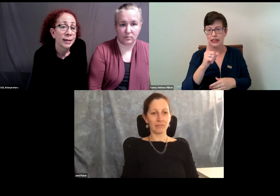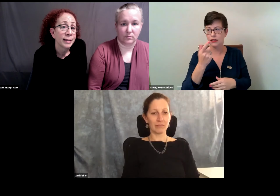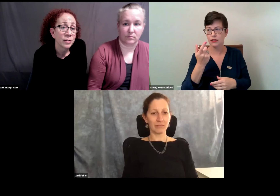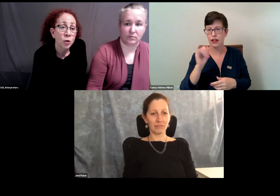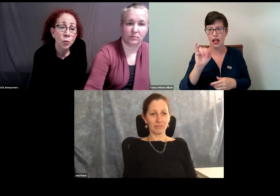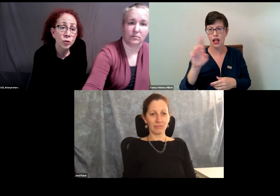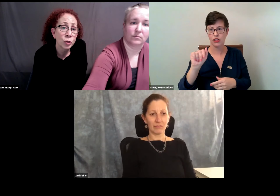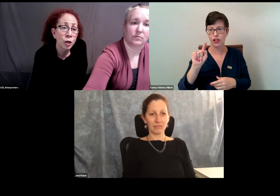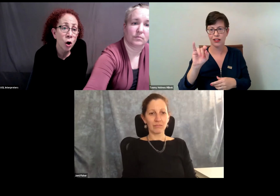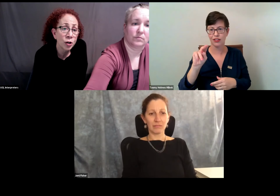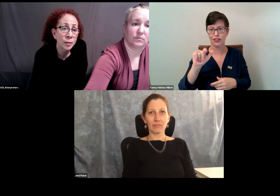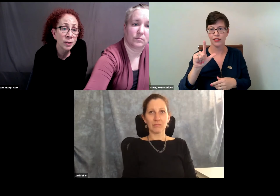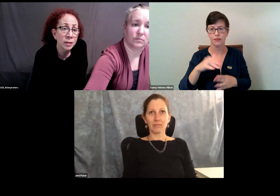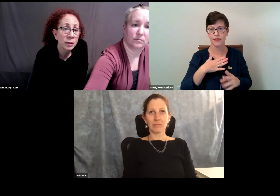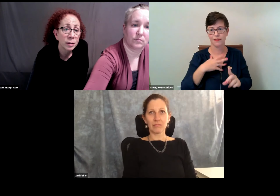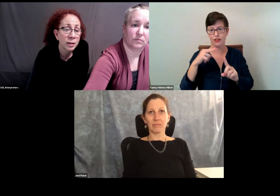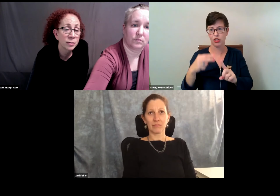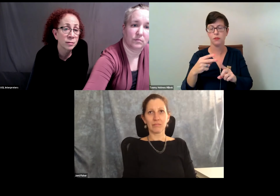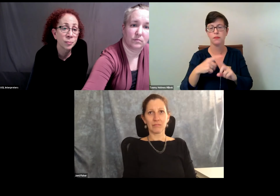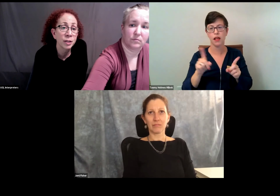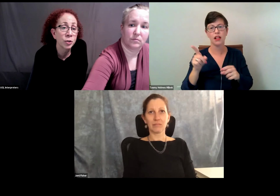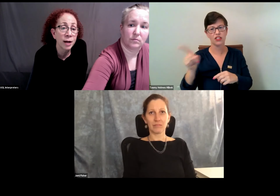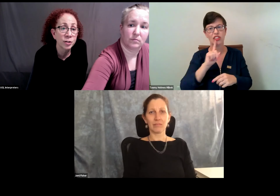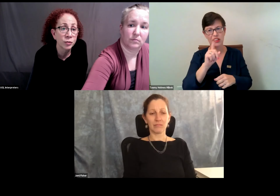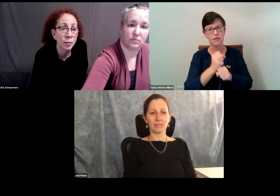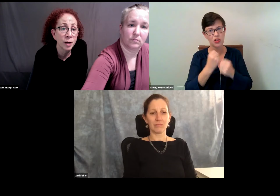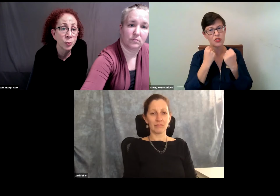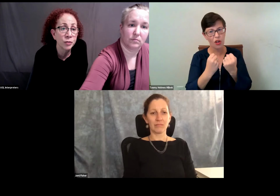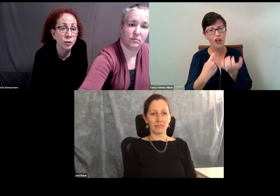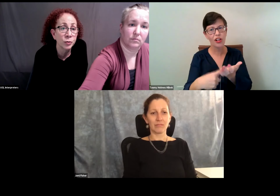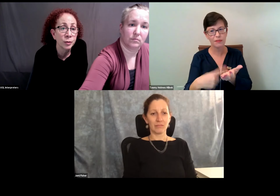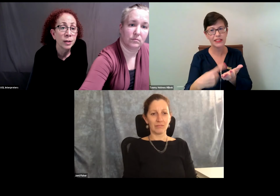Yes, the homeschooling argument is completely irrational, from my point of view